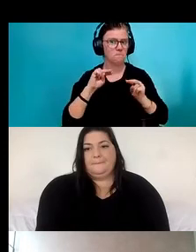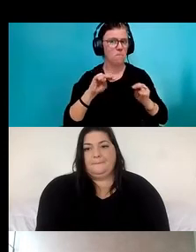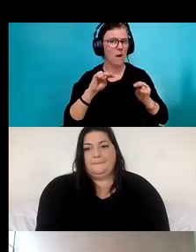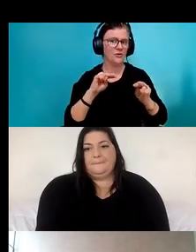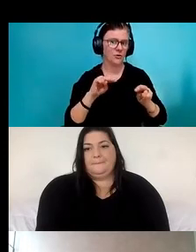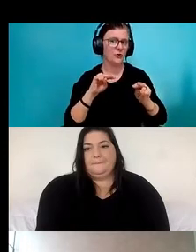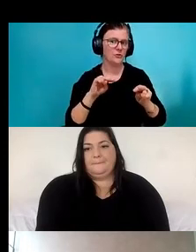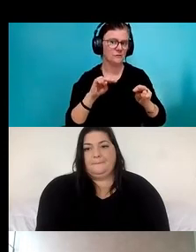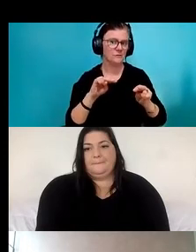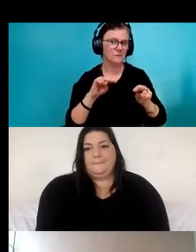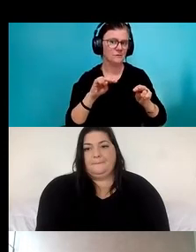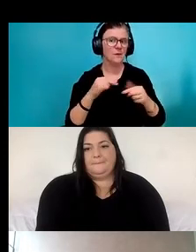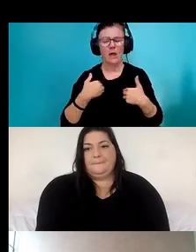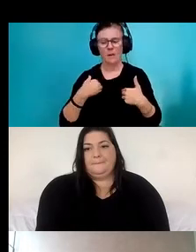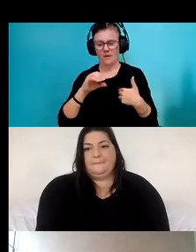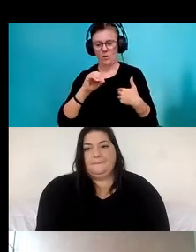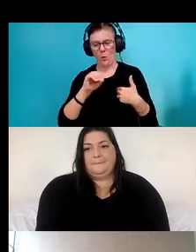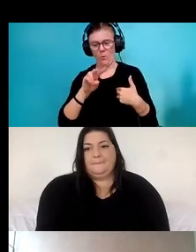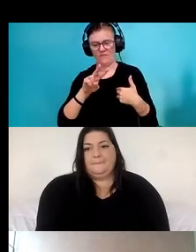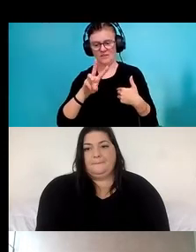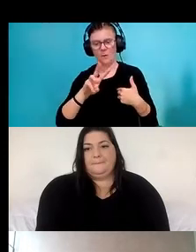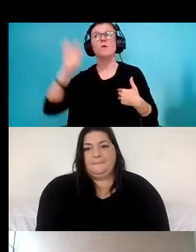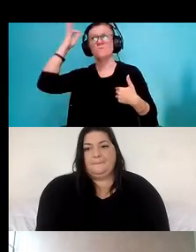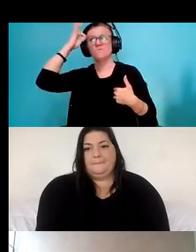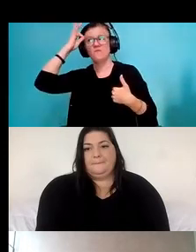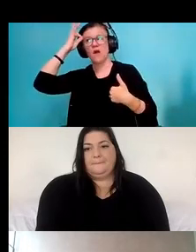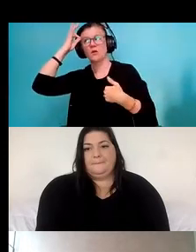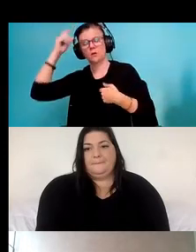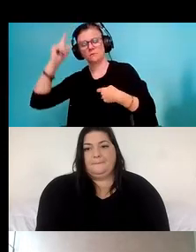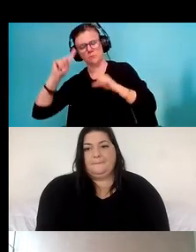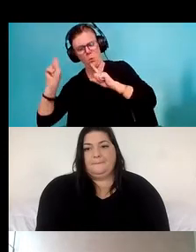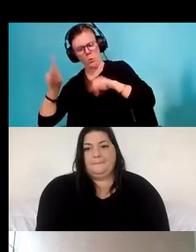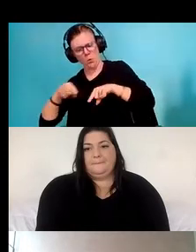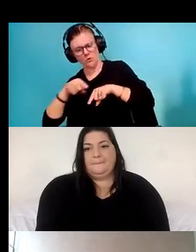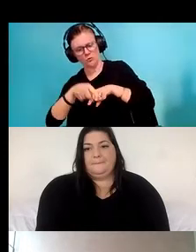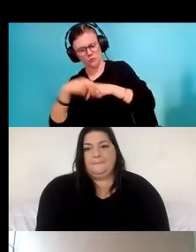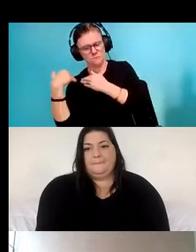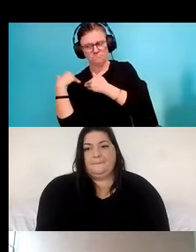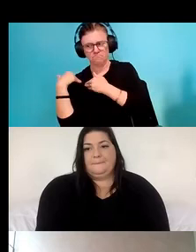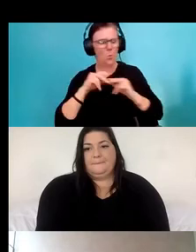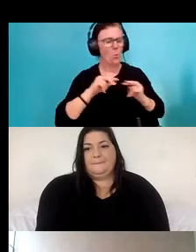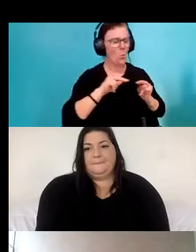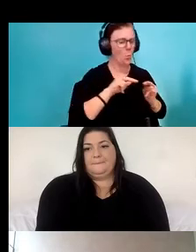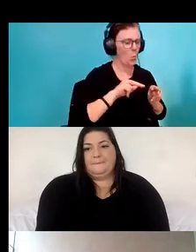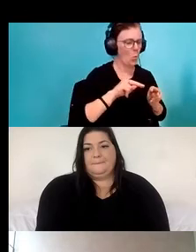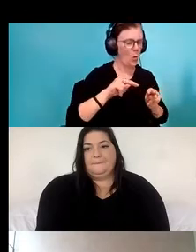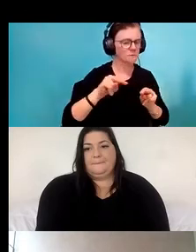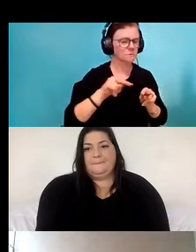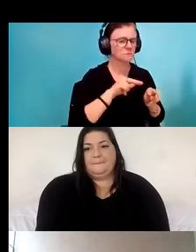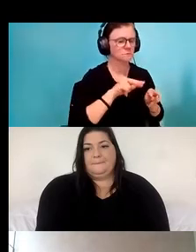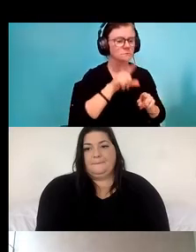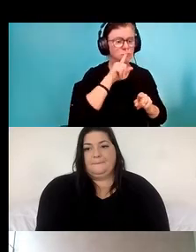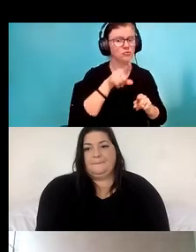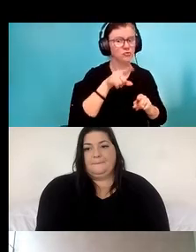OVW has the responsibility to track grantee's progress to be in compliance, both financially